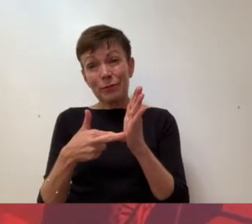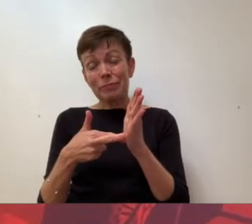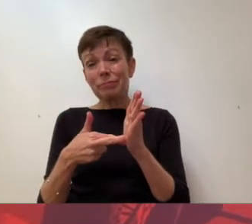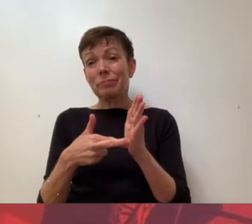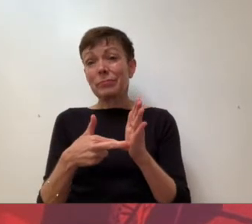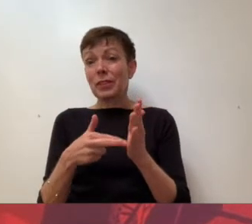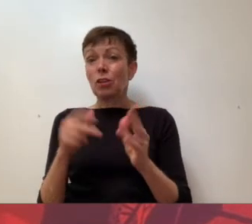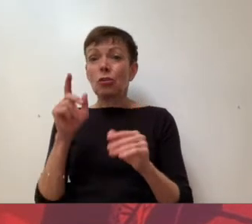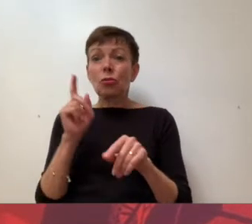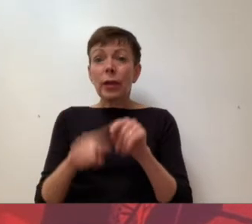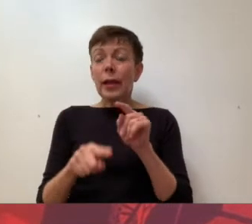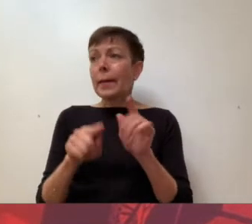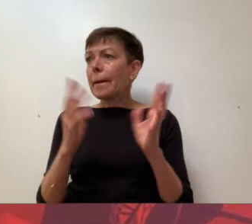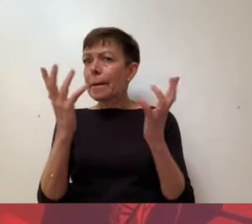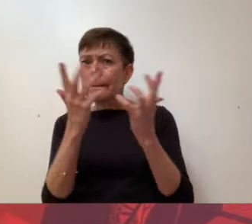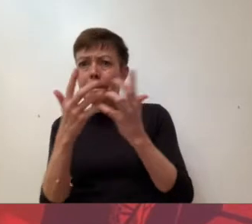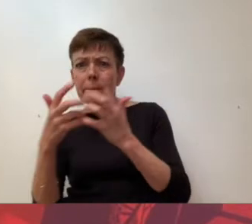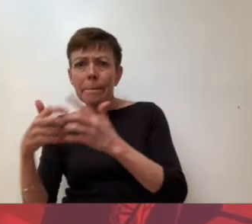basically saying we still have to follow the provincial health orders. So not organized